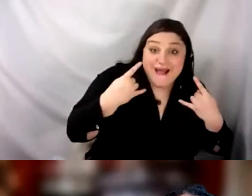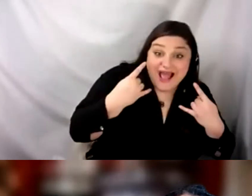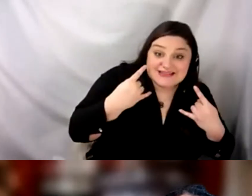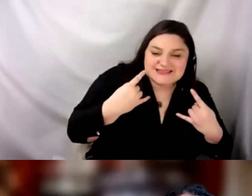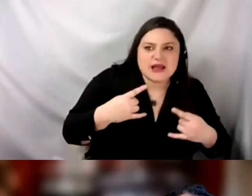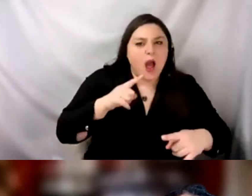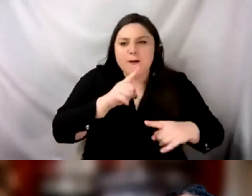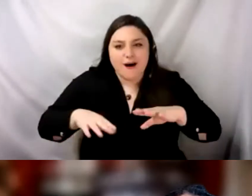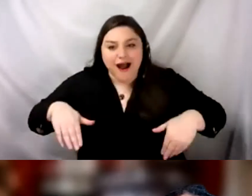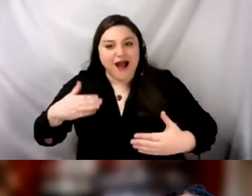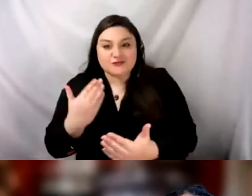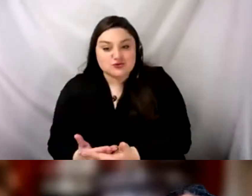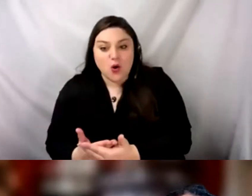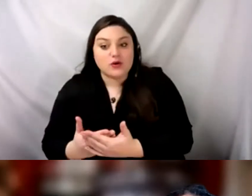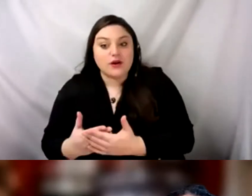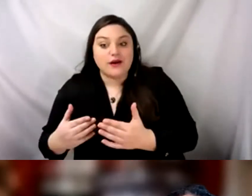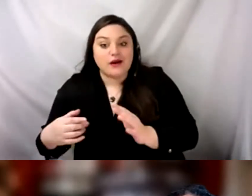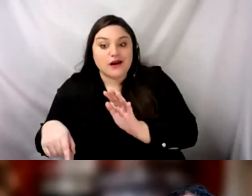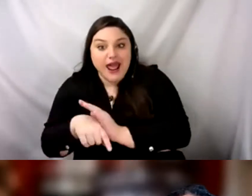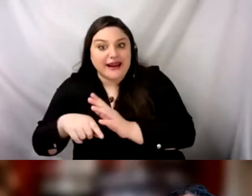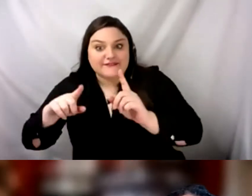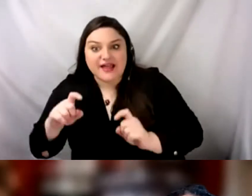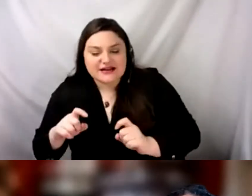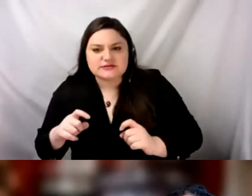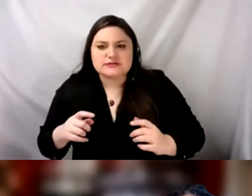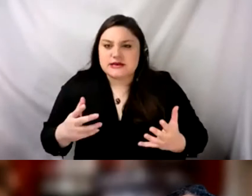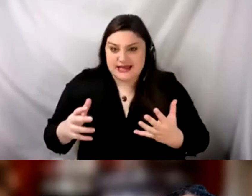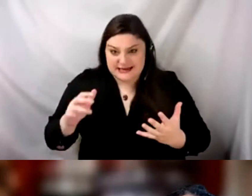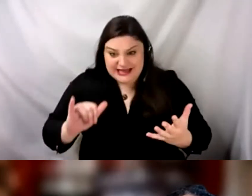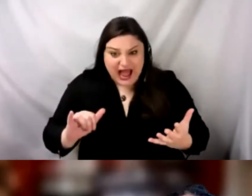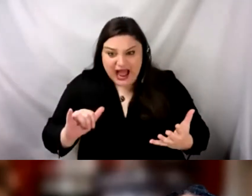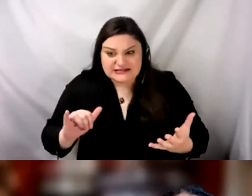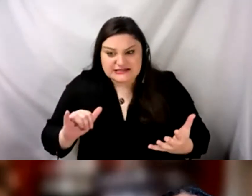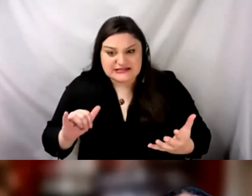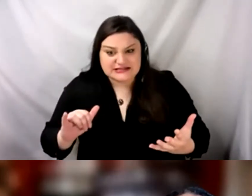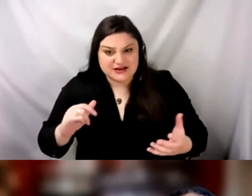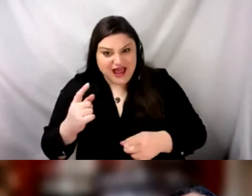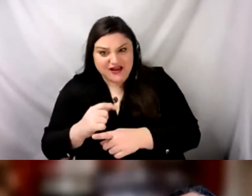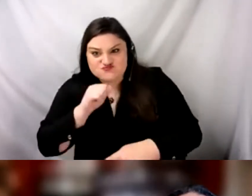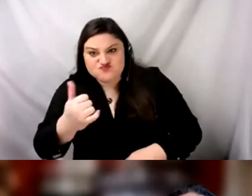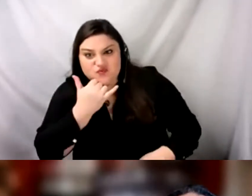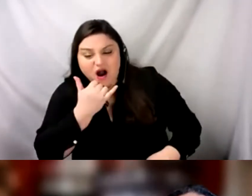guidance? GONZALO: No. That is how it is. And I apologize. I conflated the two things. Right.